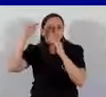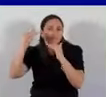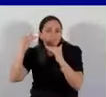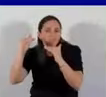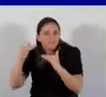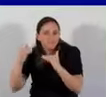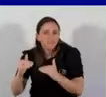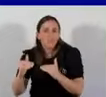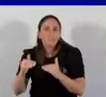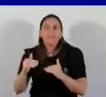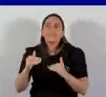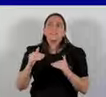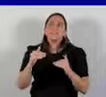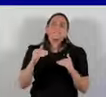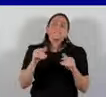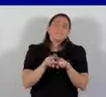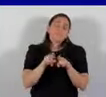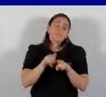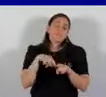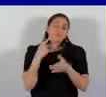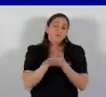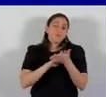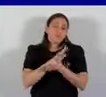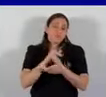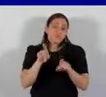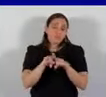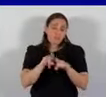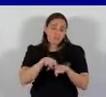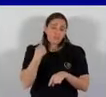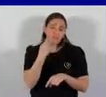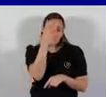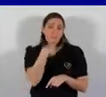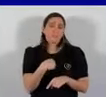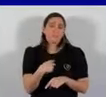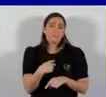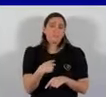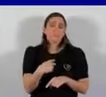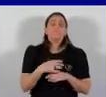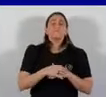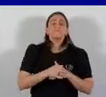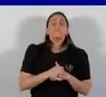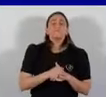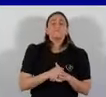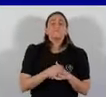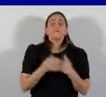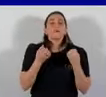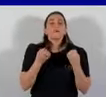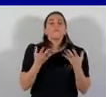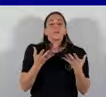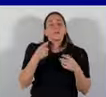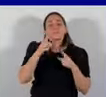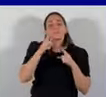Then was the L, then with next pipe Leave next pipe, well then a fall in B as we said